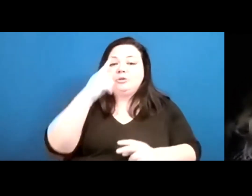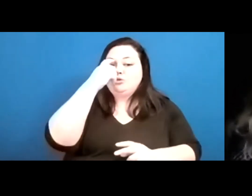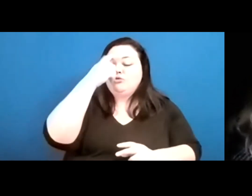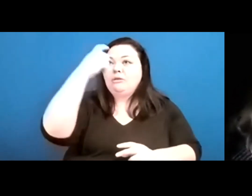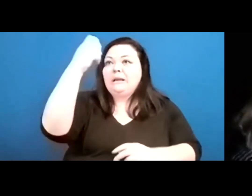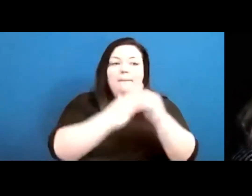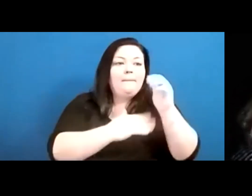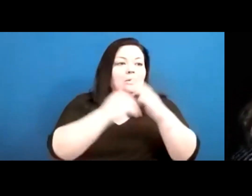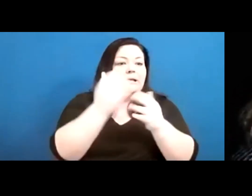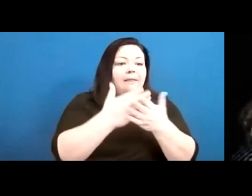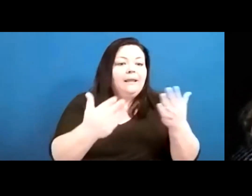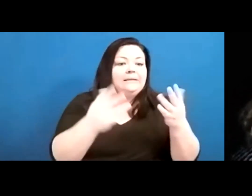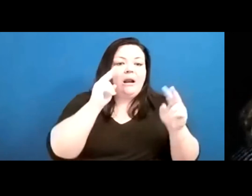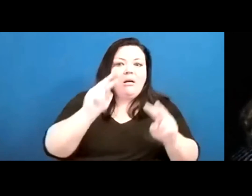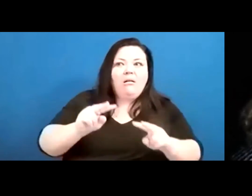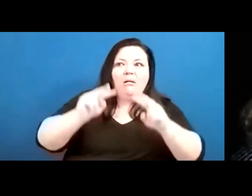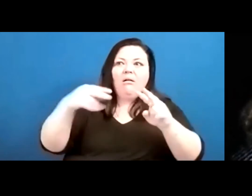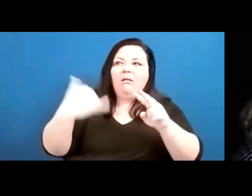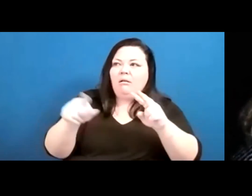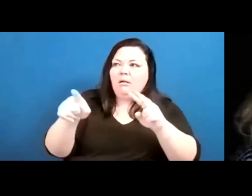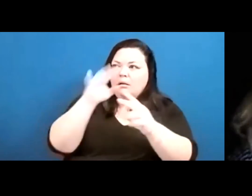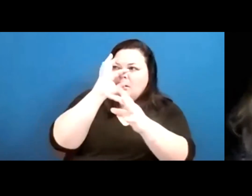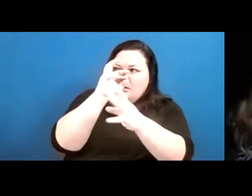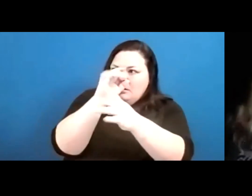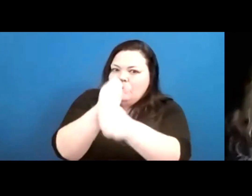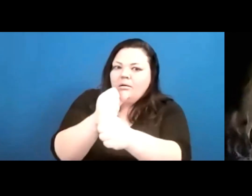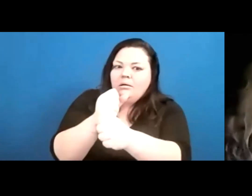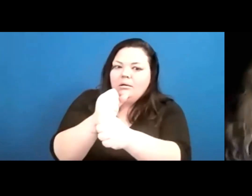I marvel at how fascinating he is/ Even now/